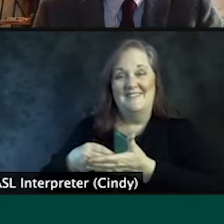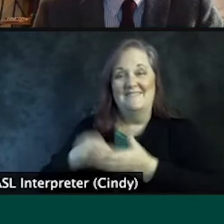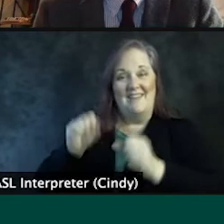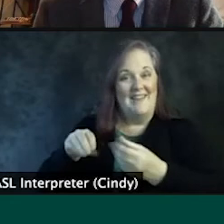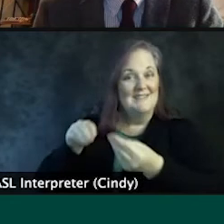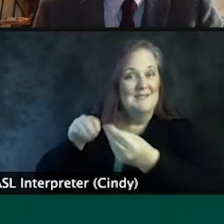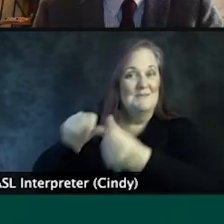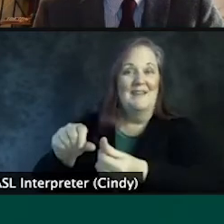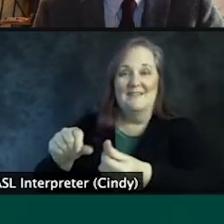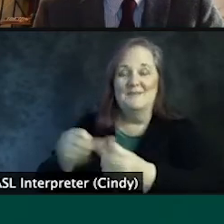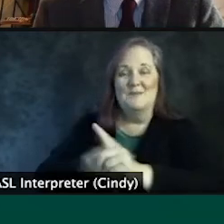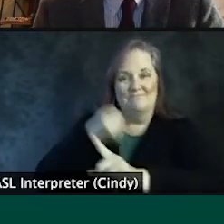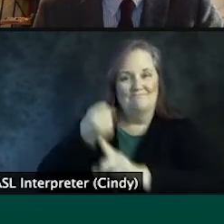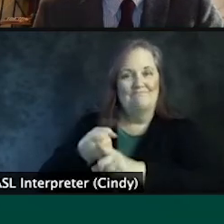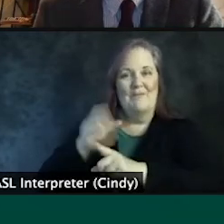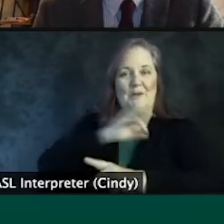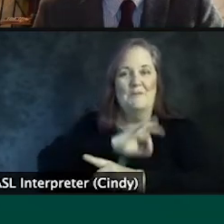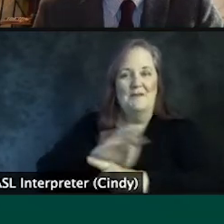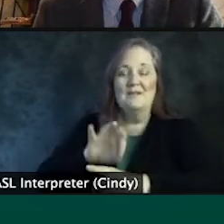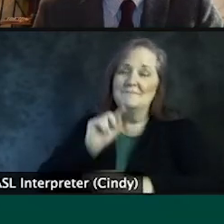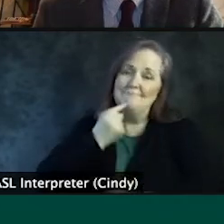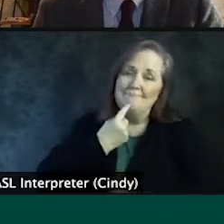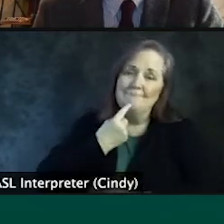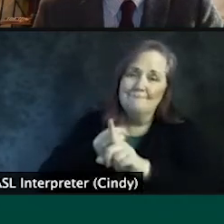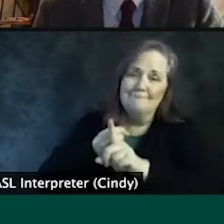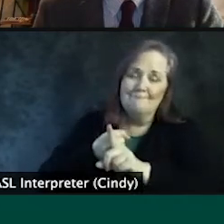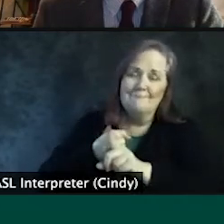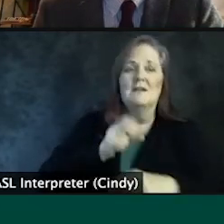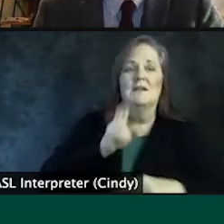but I'm not familiar enough with the results to share them here. But they may be available elsewhere.